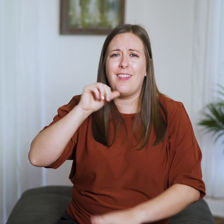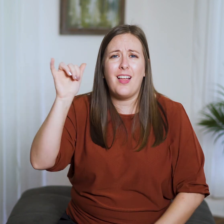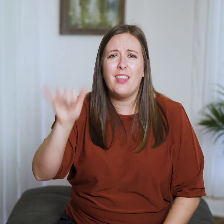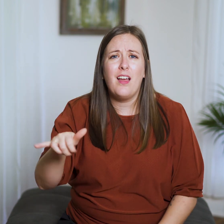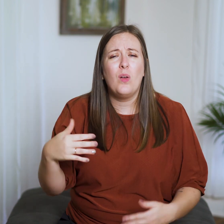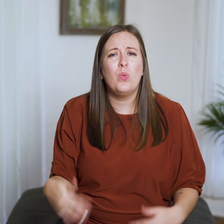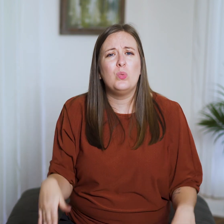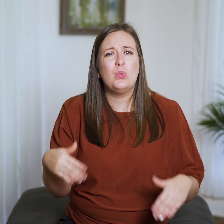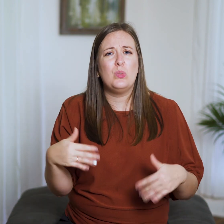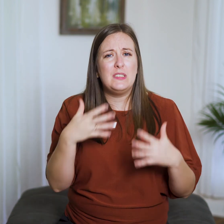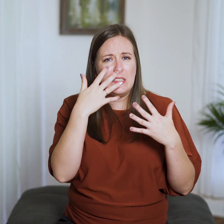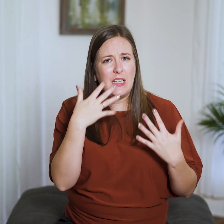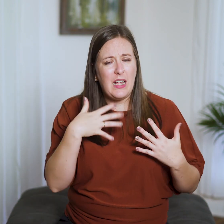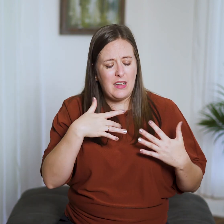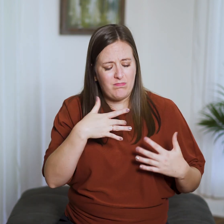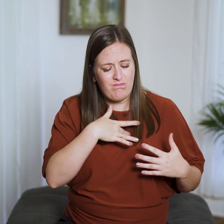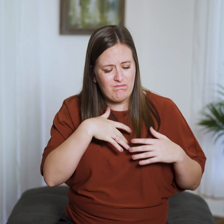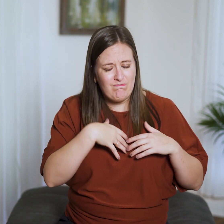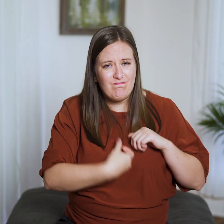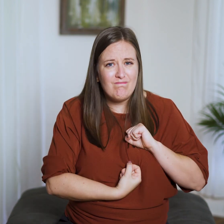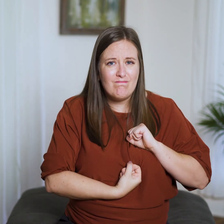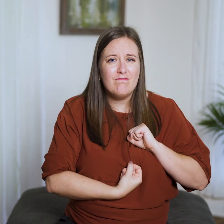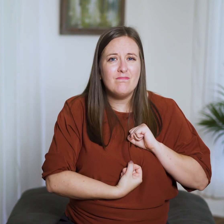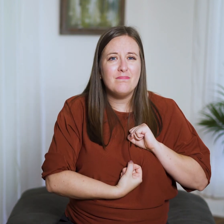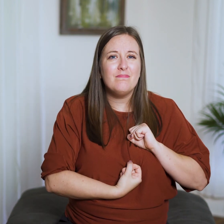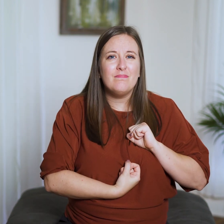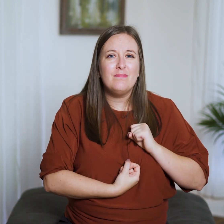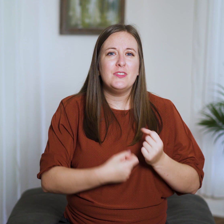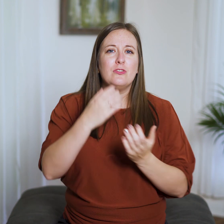and that’s still a loss.